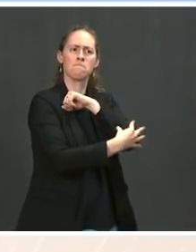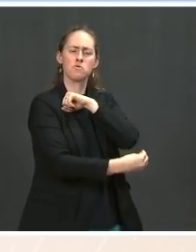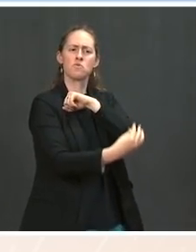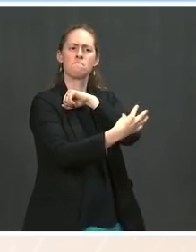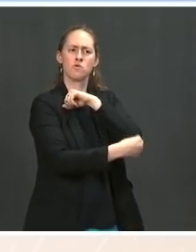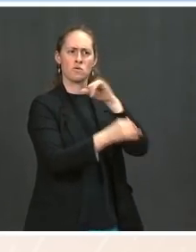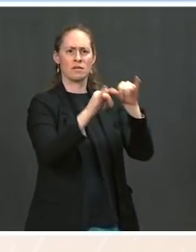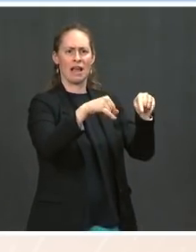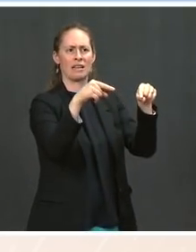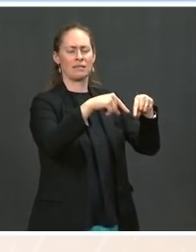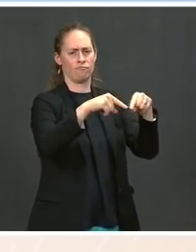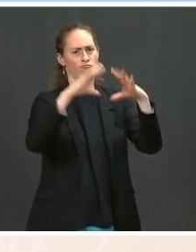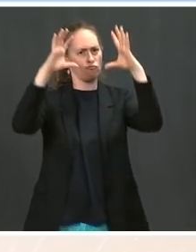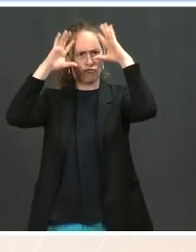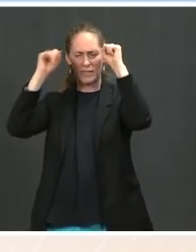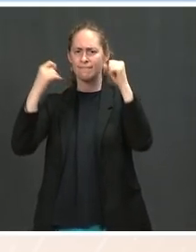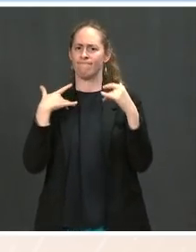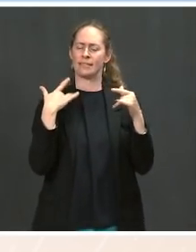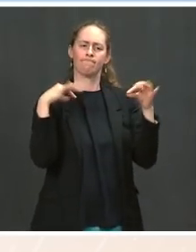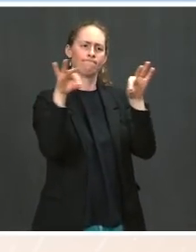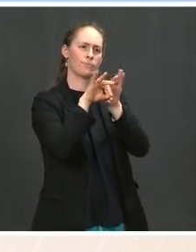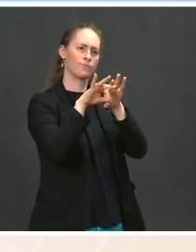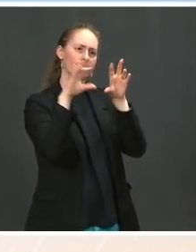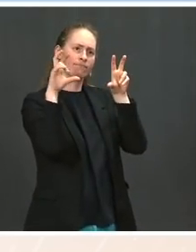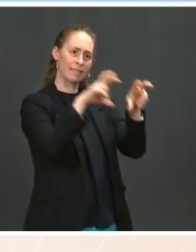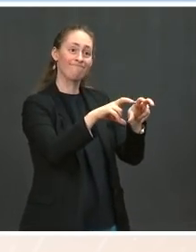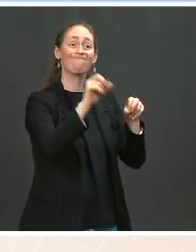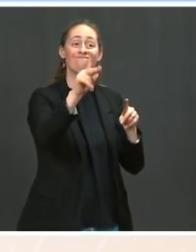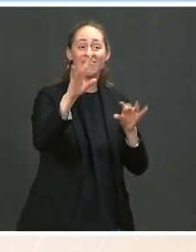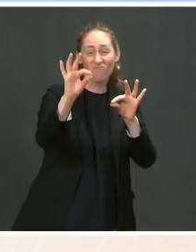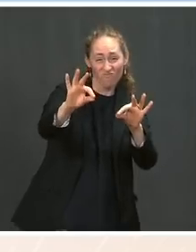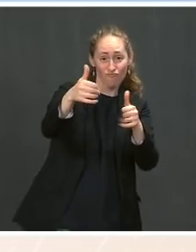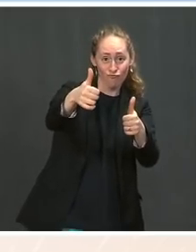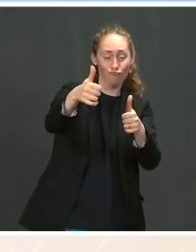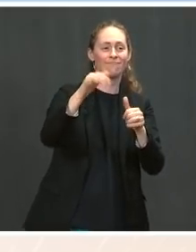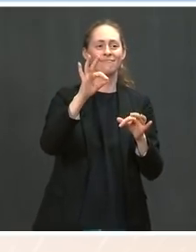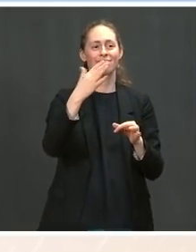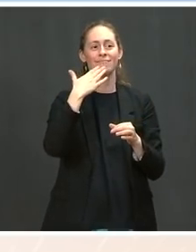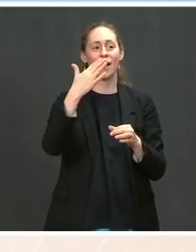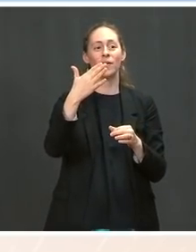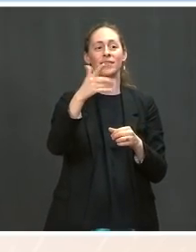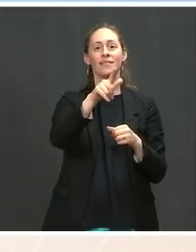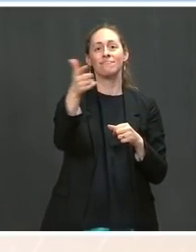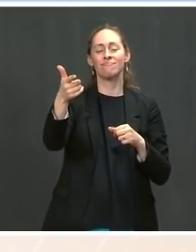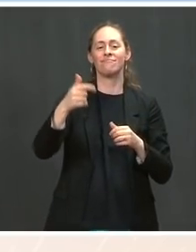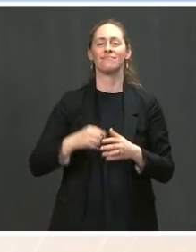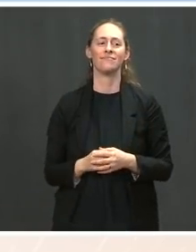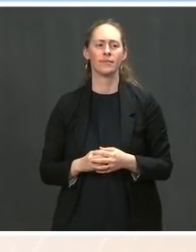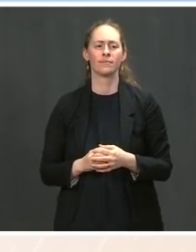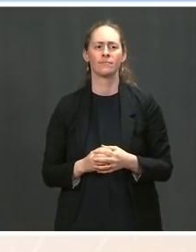The Press: So you're telling me one -- Ms. Psaki: Okay. I think I've answered your question. Alex, go ahead. The Press: On Afghanistan, did President Biden consult